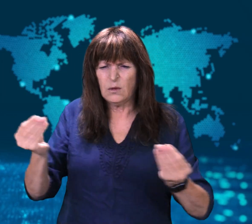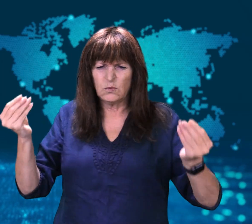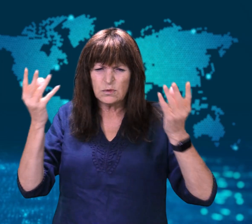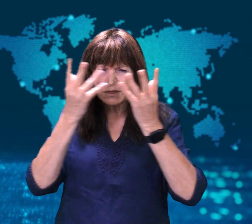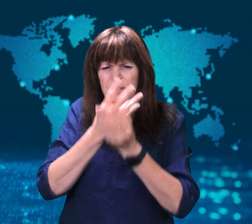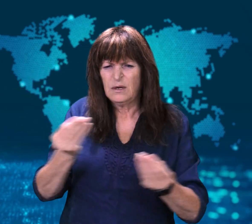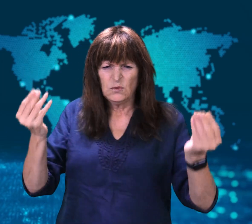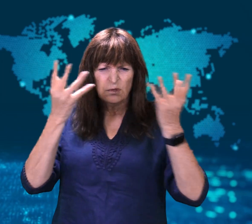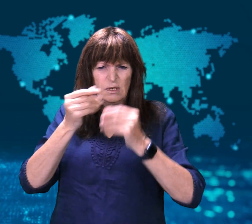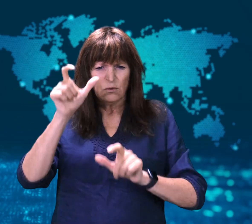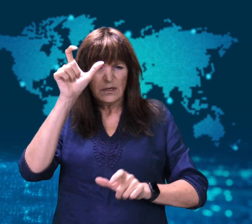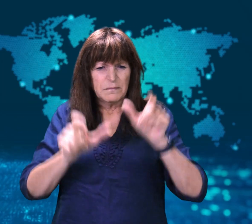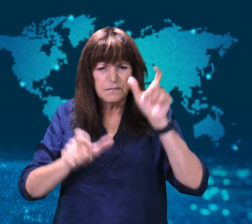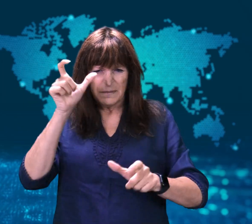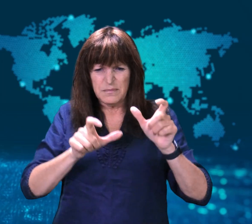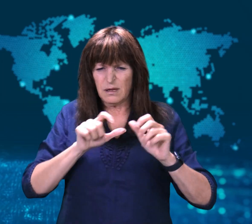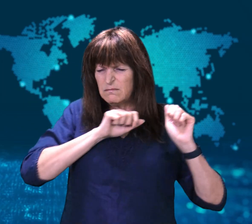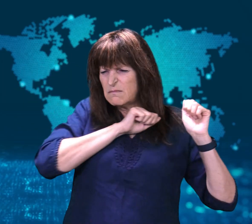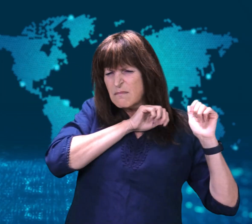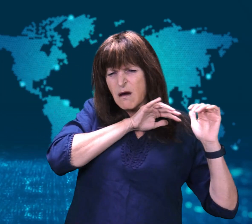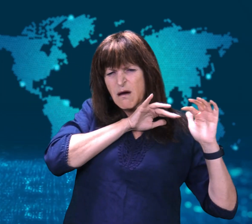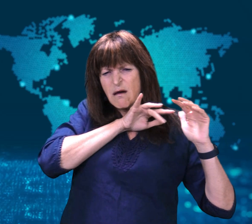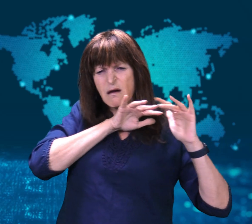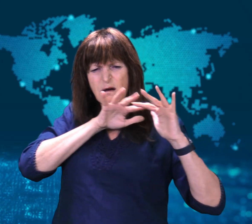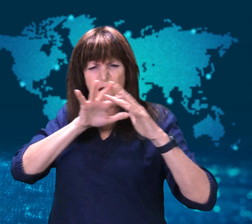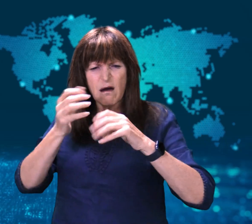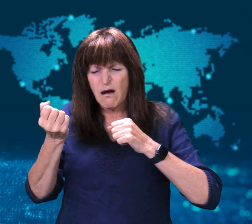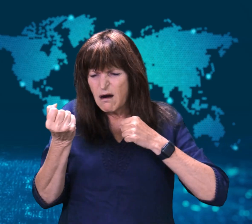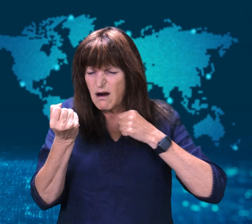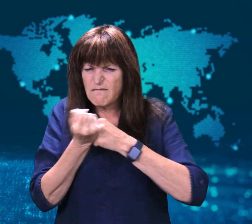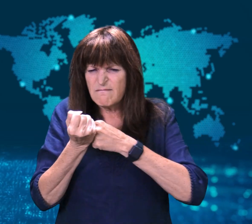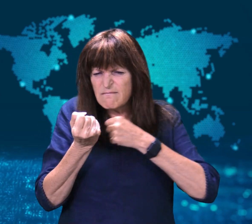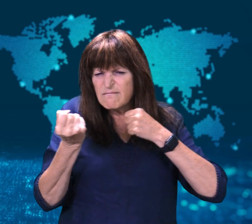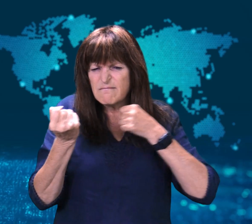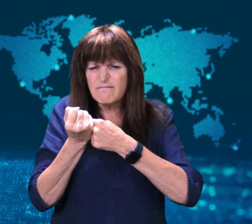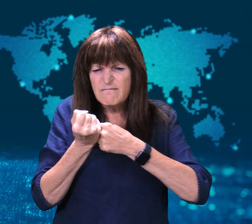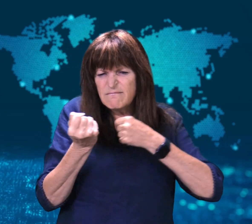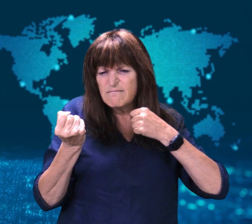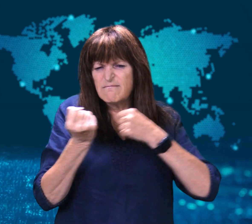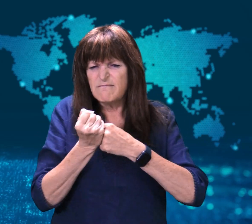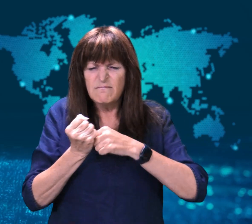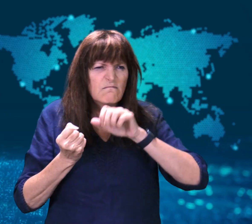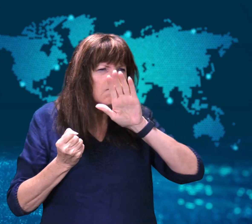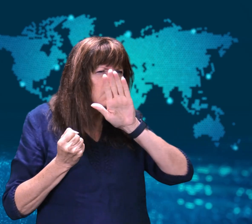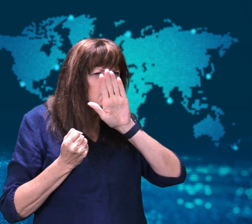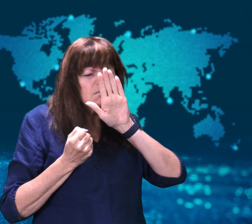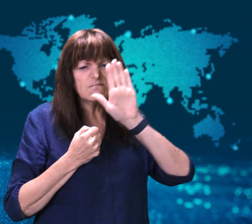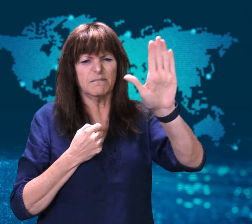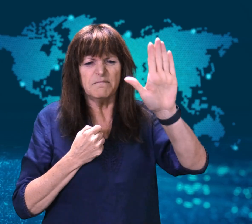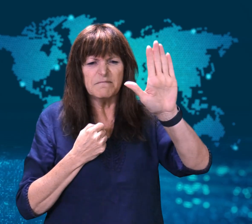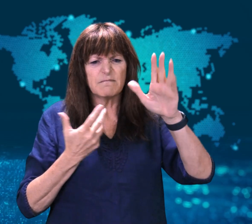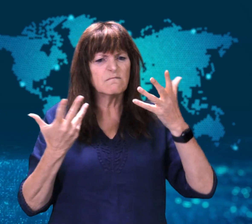Thousands of people came to support and